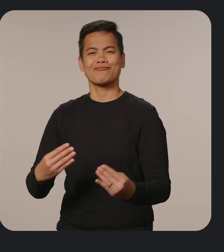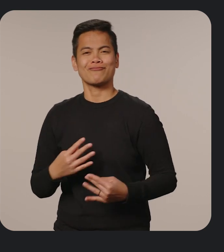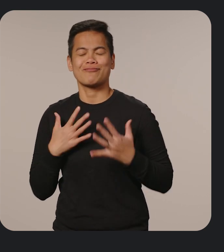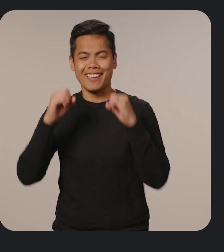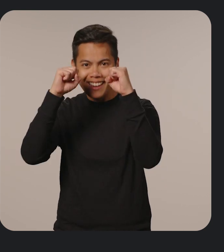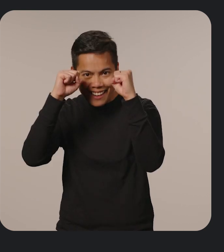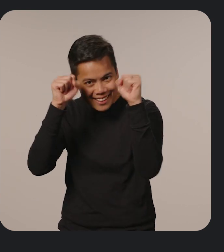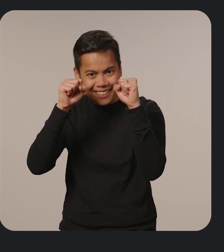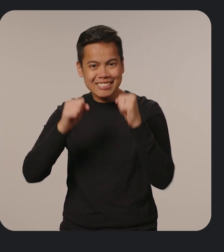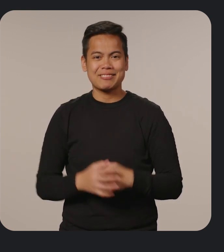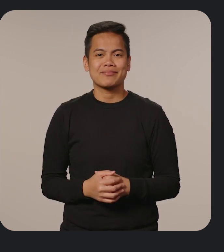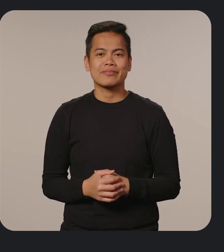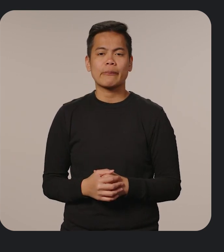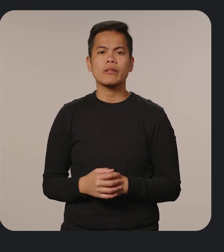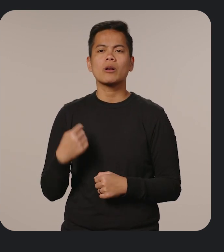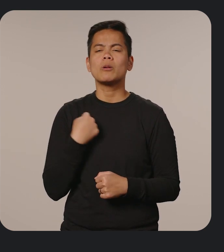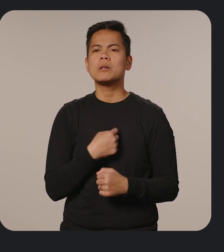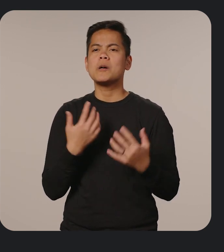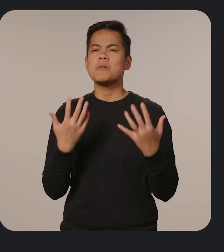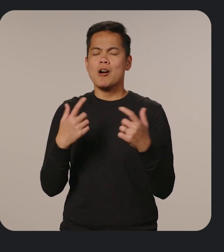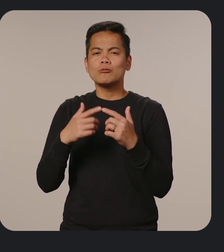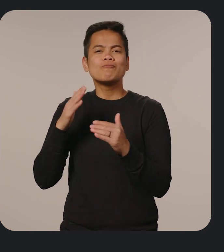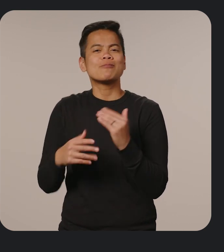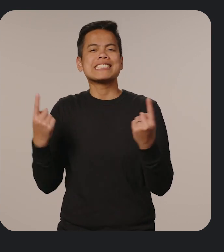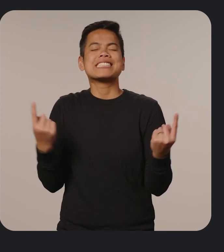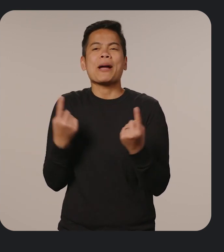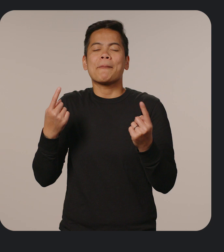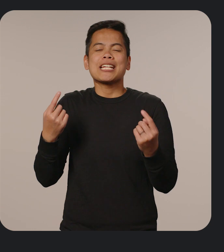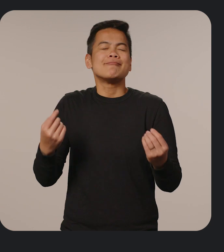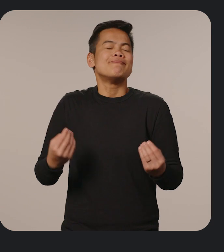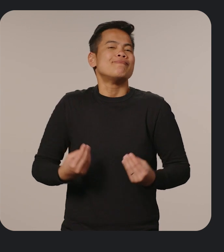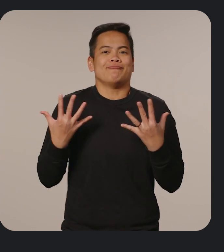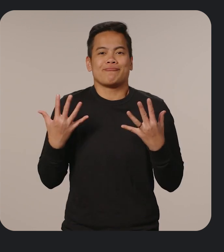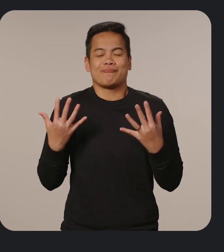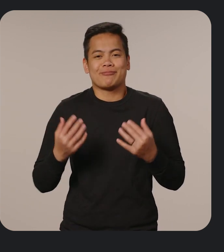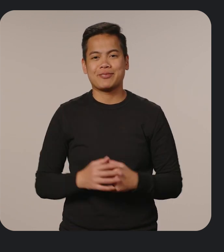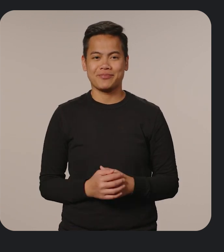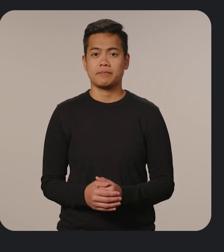I didn't get into design to make things boring. Design is all about sweating the details.